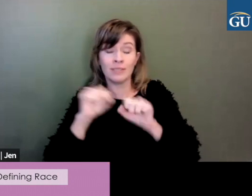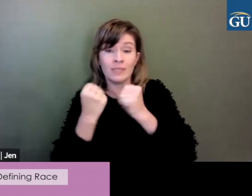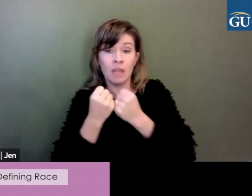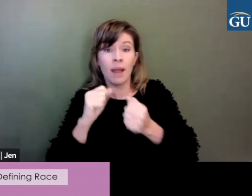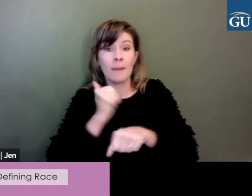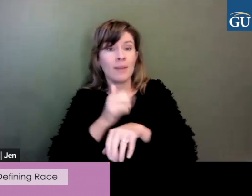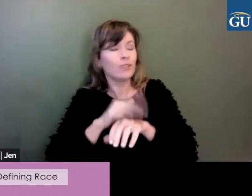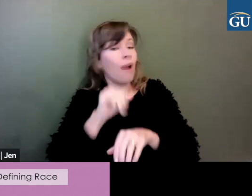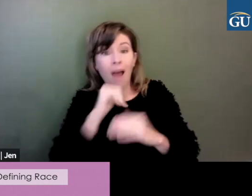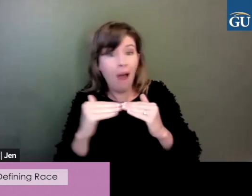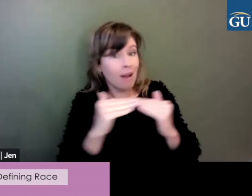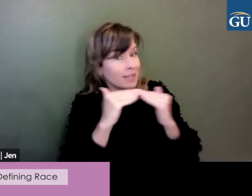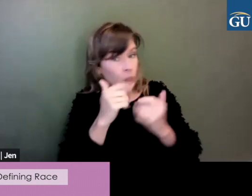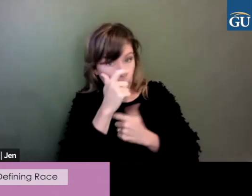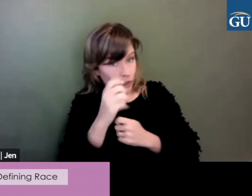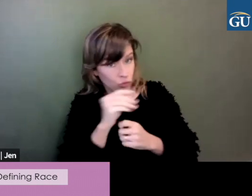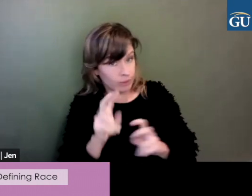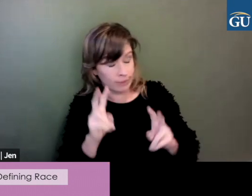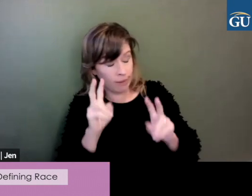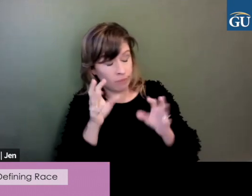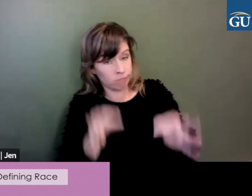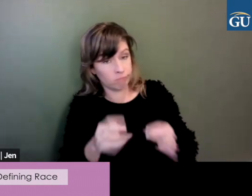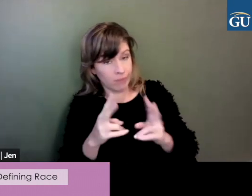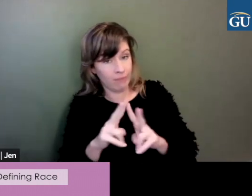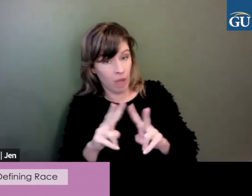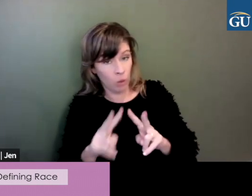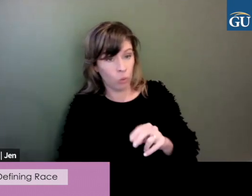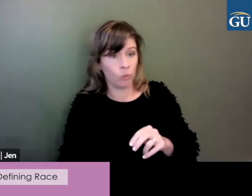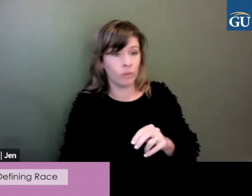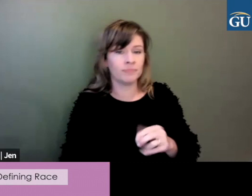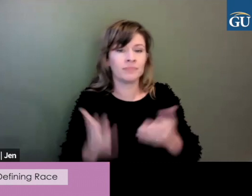interest and values. Now you' re probably asking what